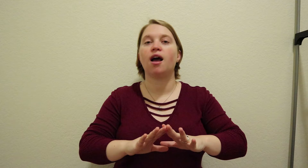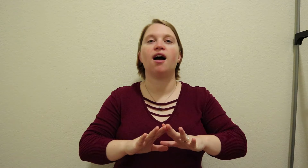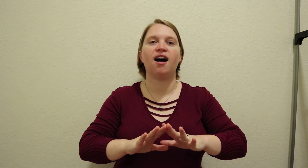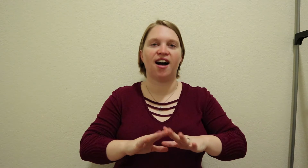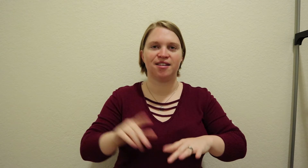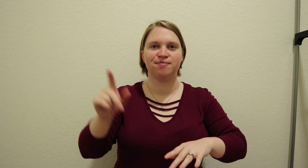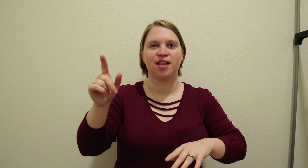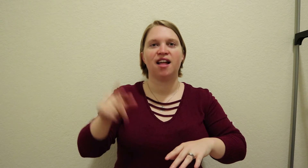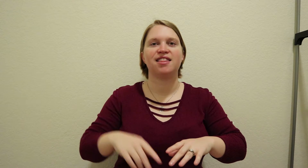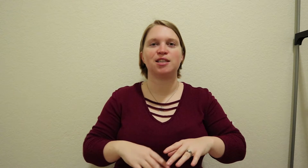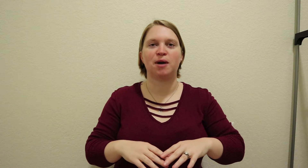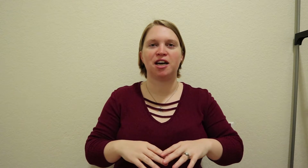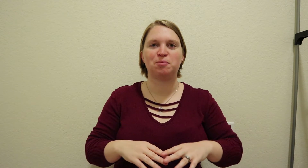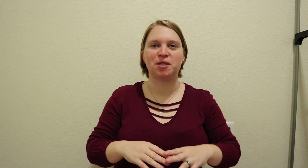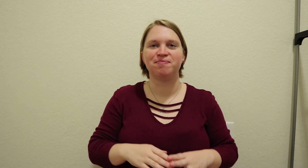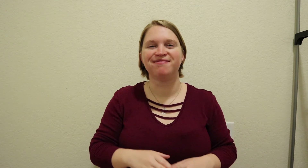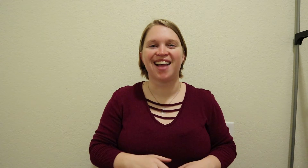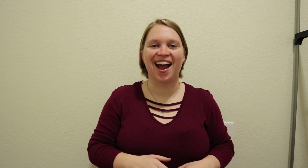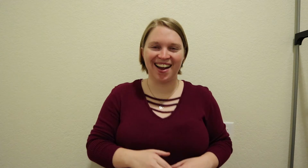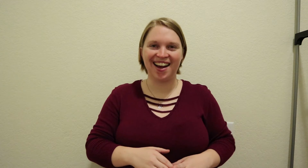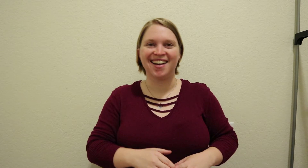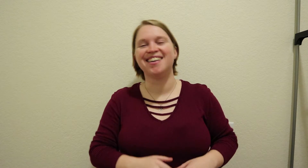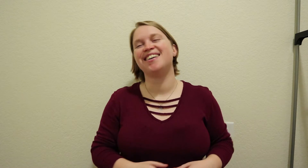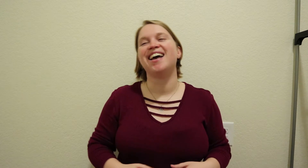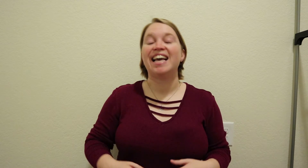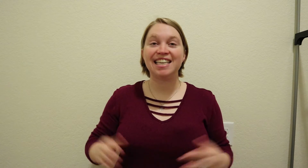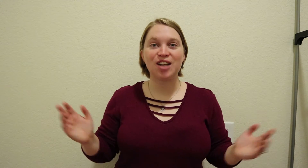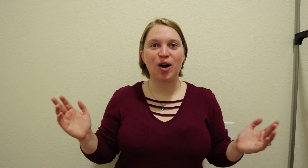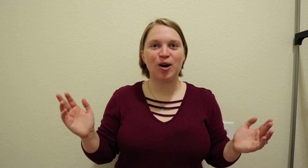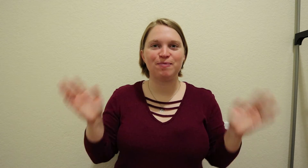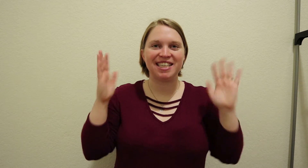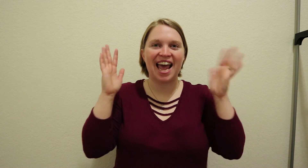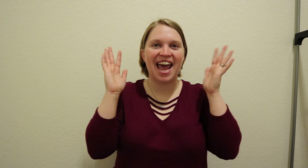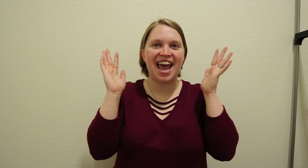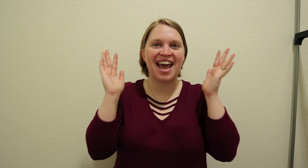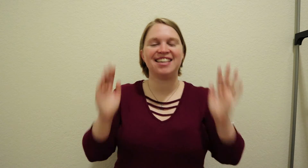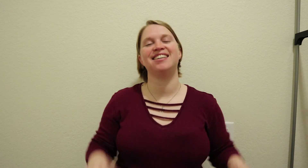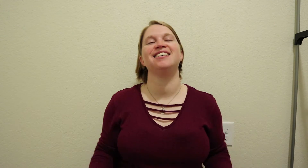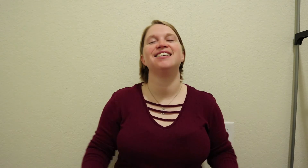Ah, that's my husband, he's home, yay!